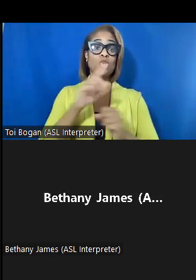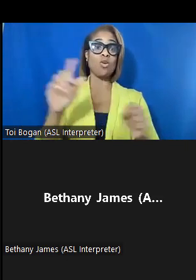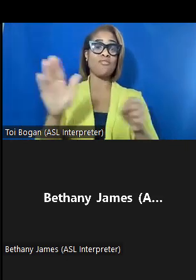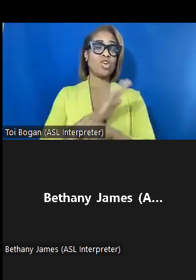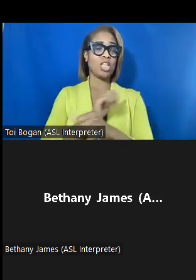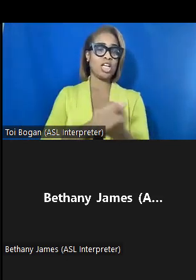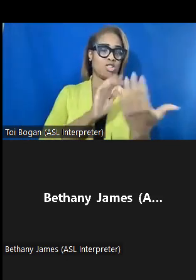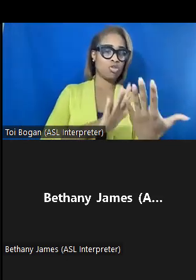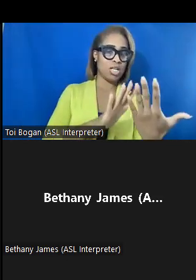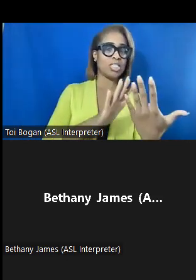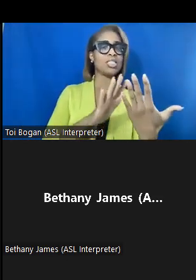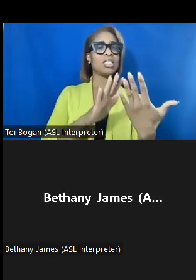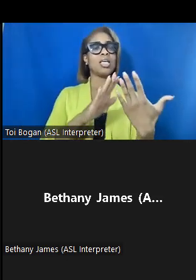and vetting accommodation requests when they come in.